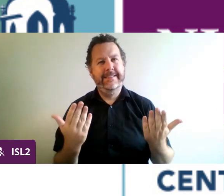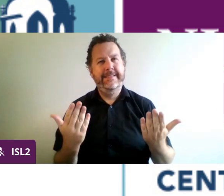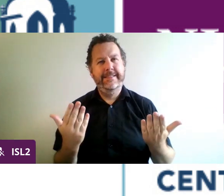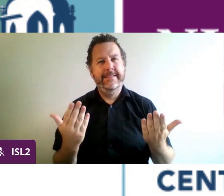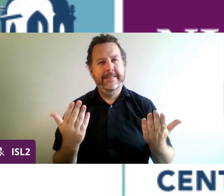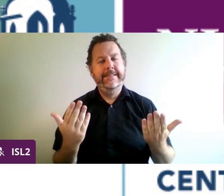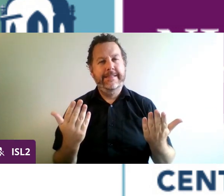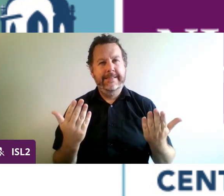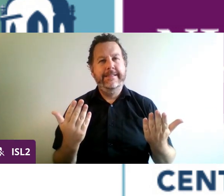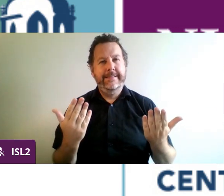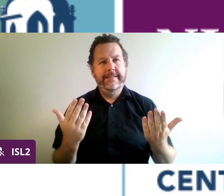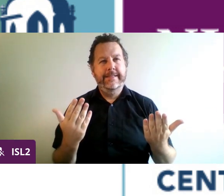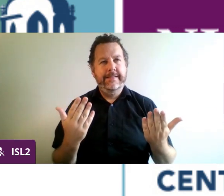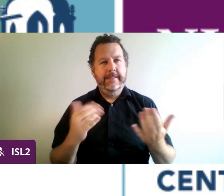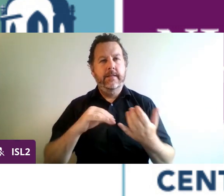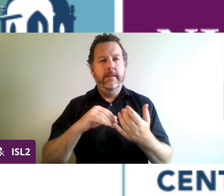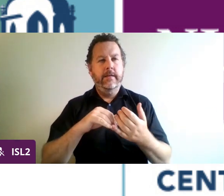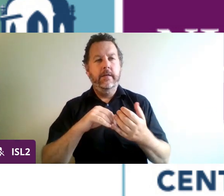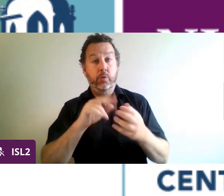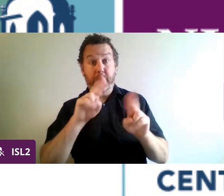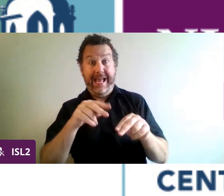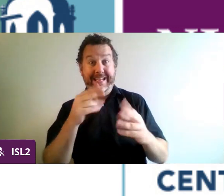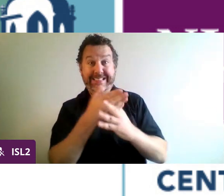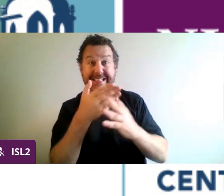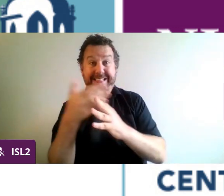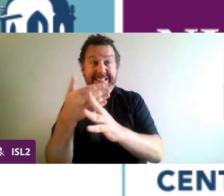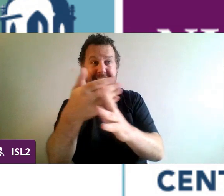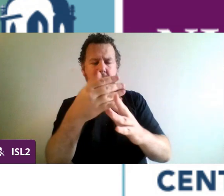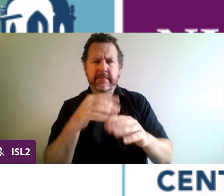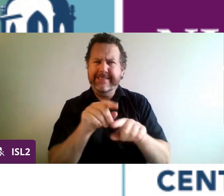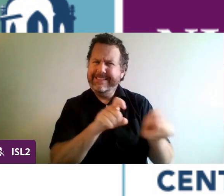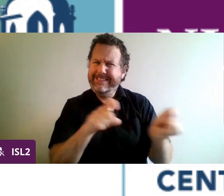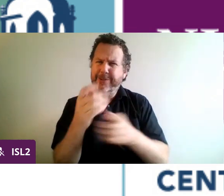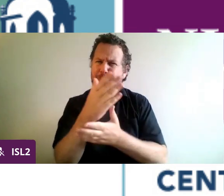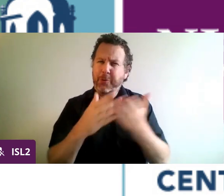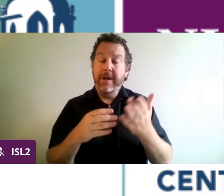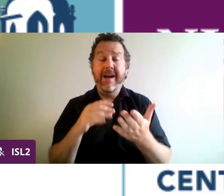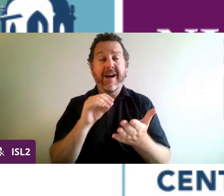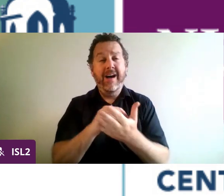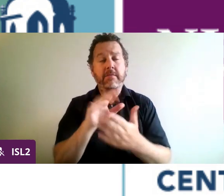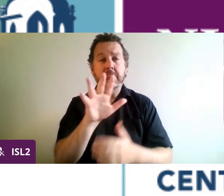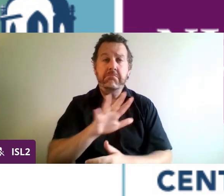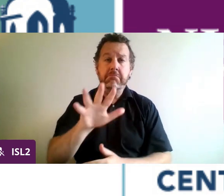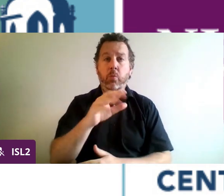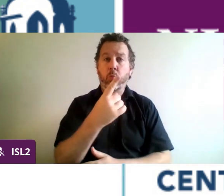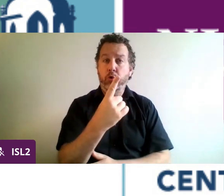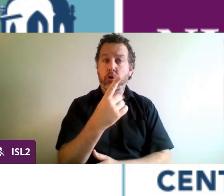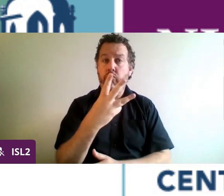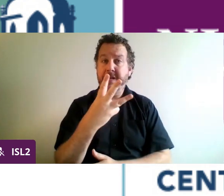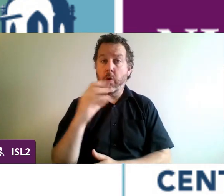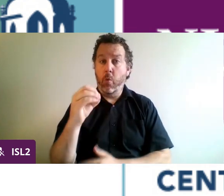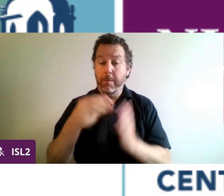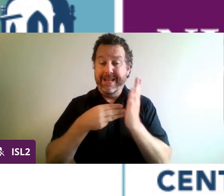There are approximately 130 million books published in the world. After that 130 million